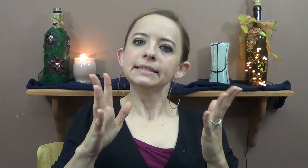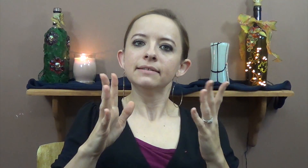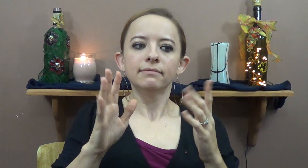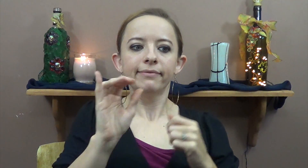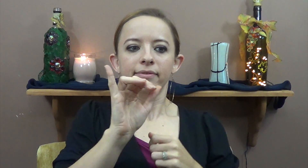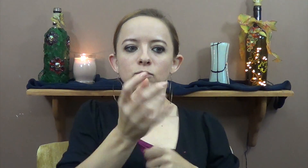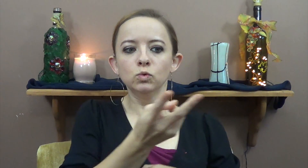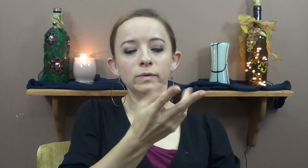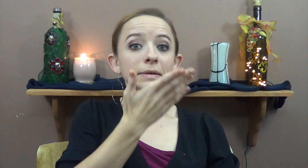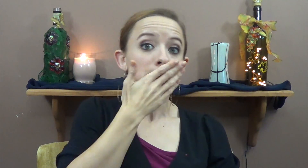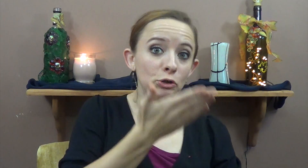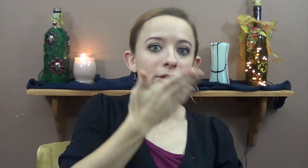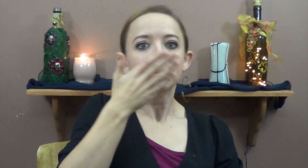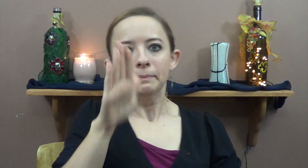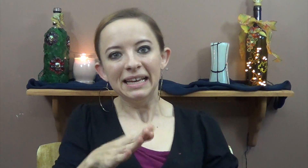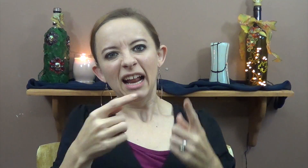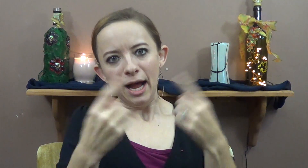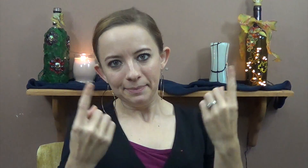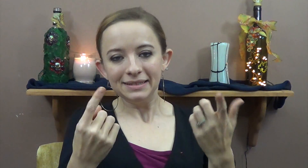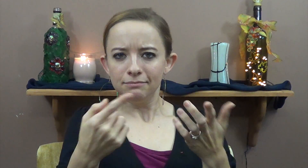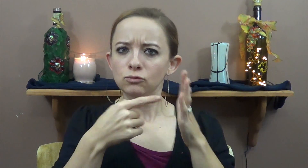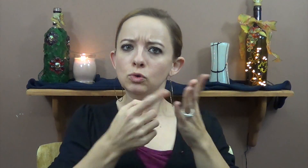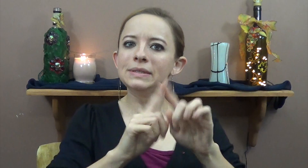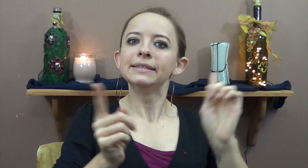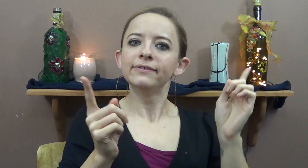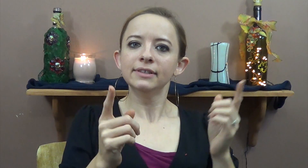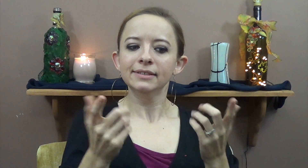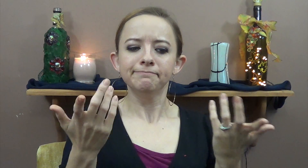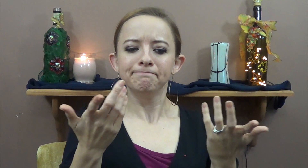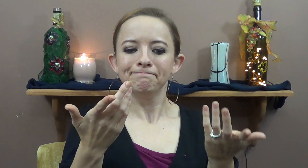really... I mean obvioulsy the two good and bad are the opposite so